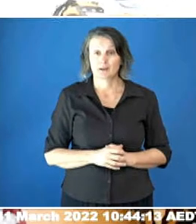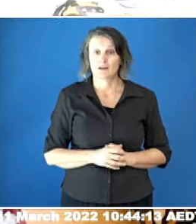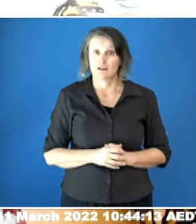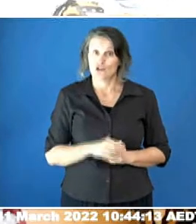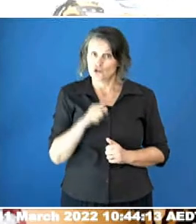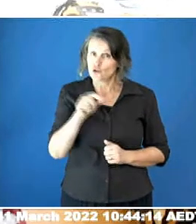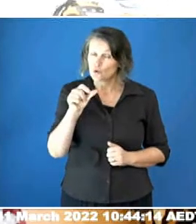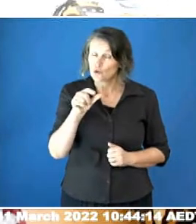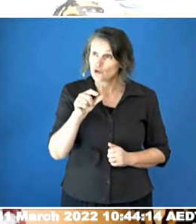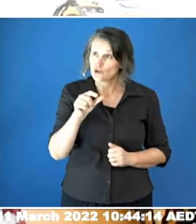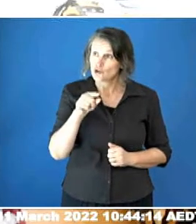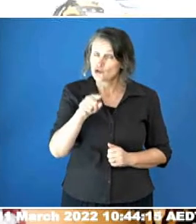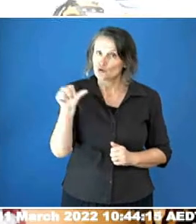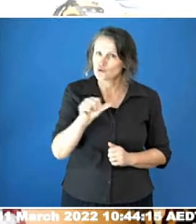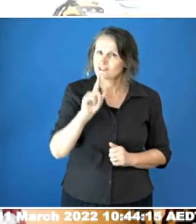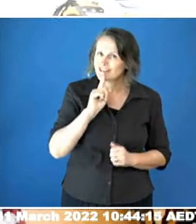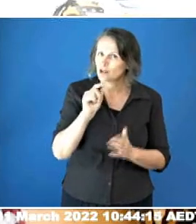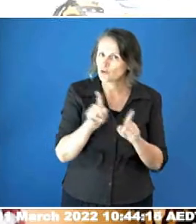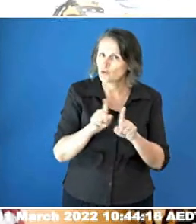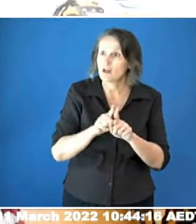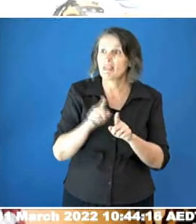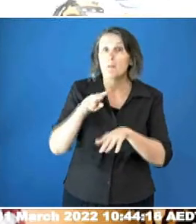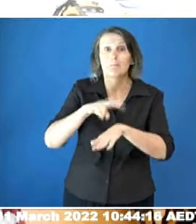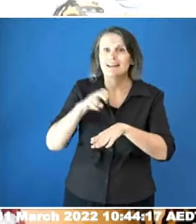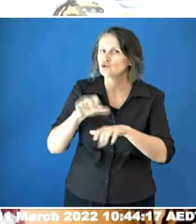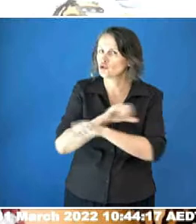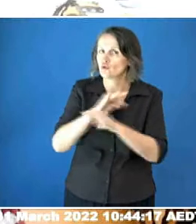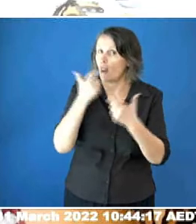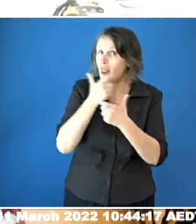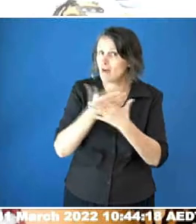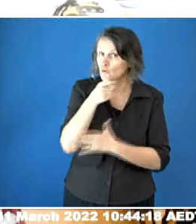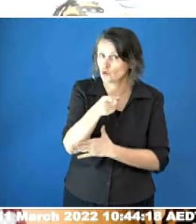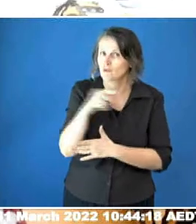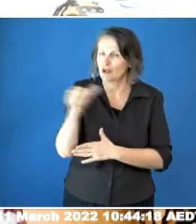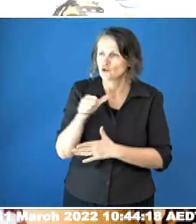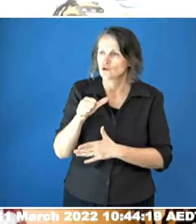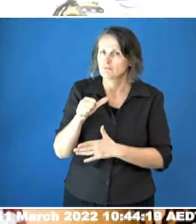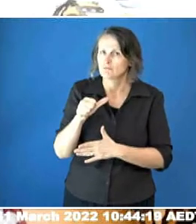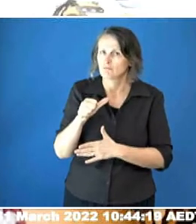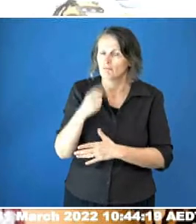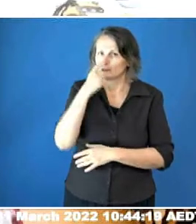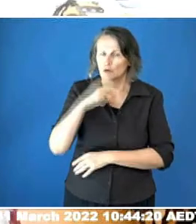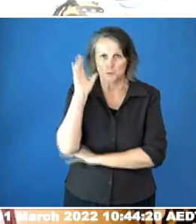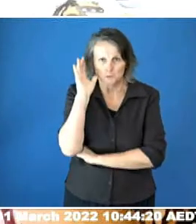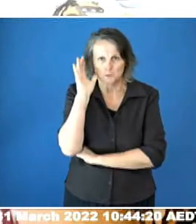seriously and not laugh at you? They should take you very seriously. And all women. MS CRAWFORD: Very seriously.